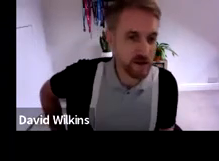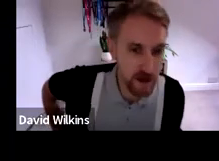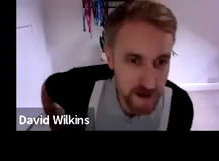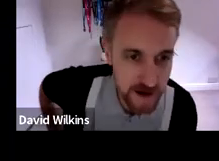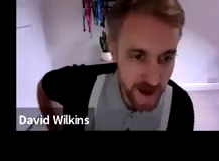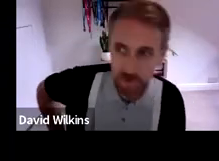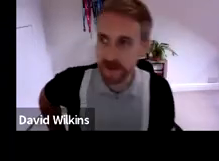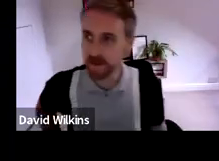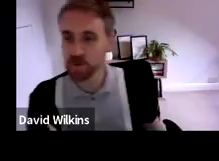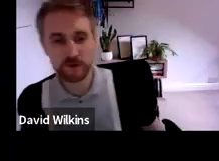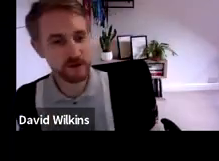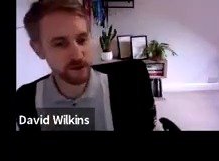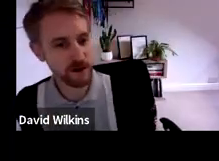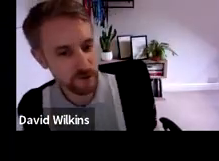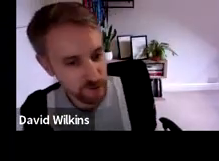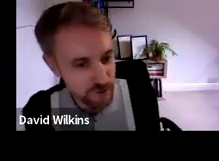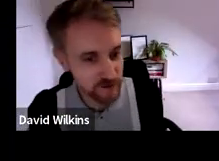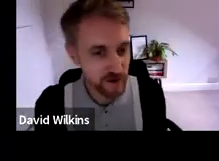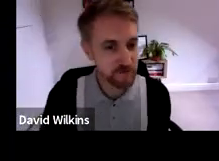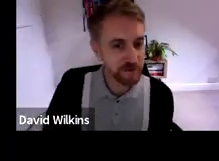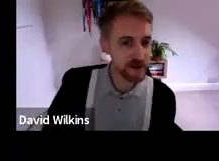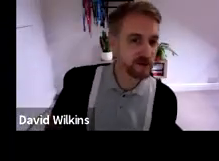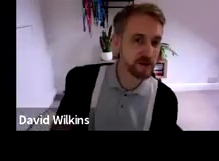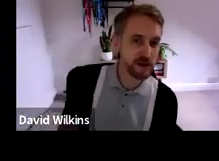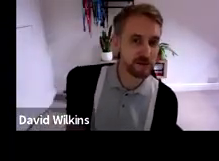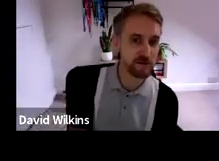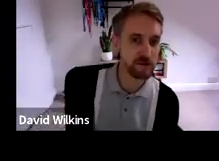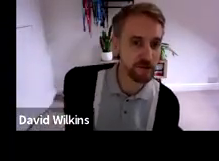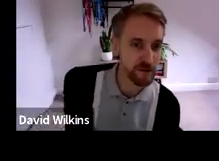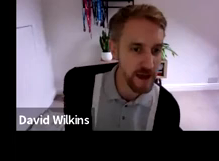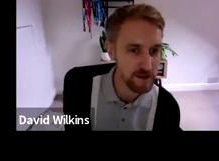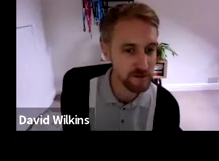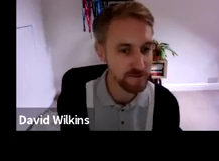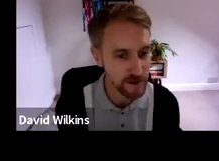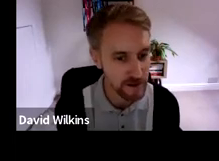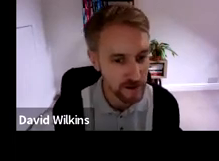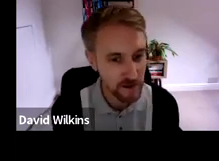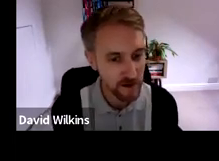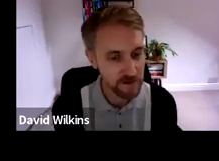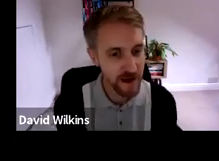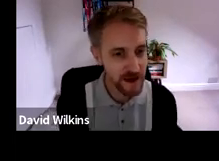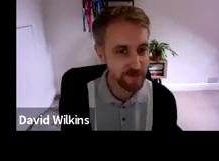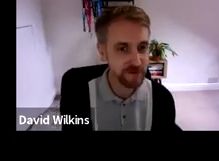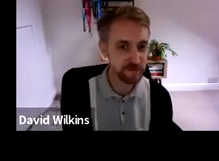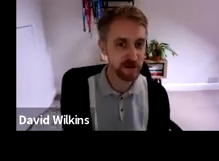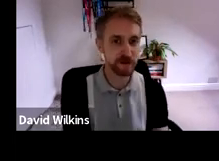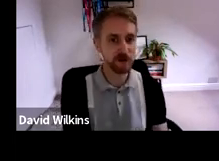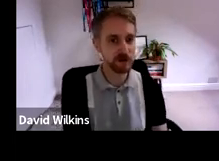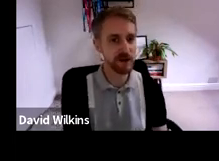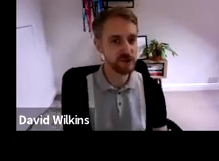Suzanne Duval: When Sophia sense of the link for the report i've also made and to post this back to back when is about early.